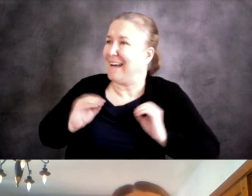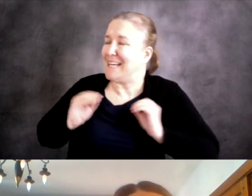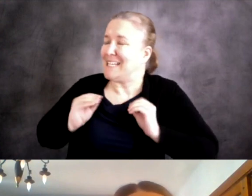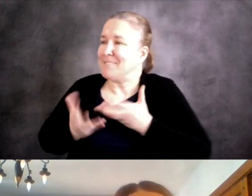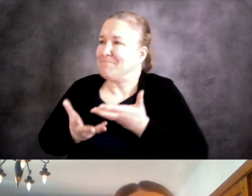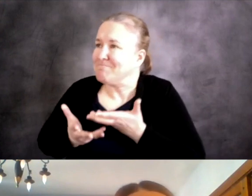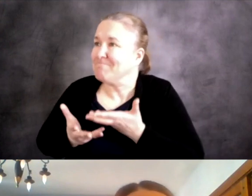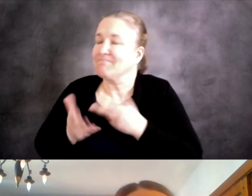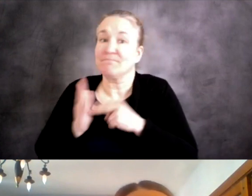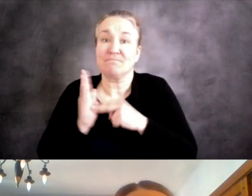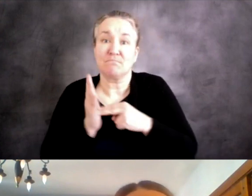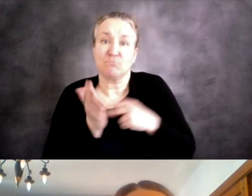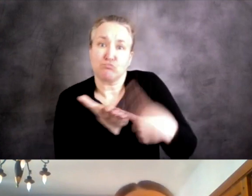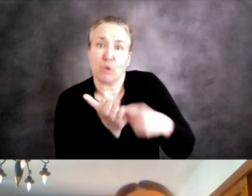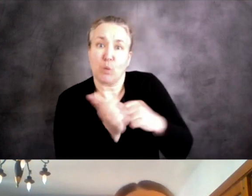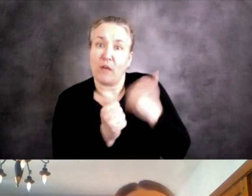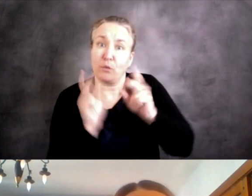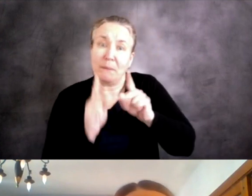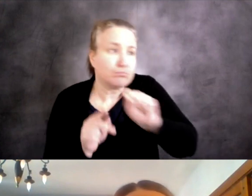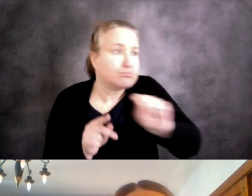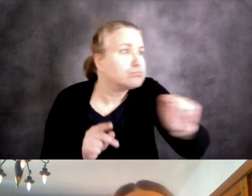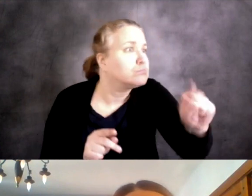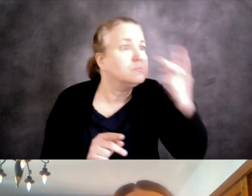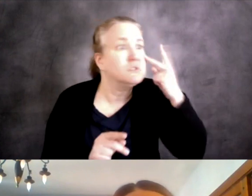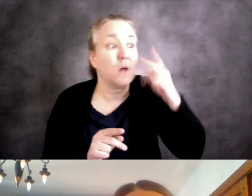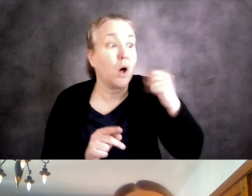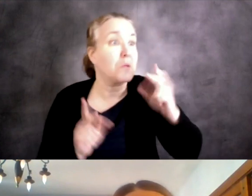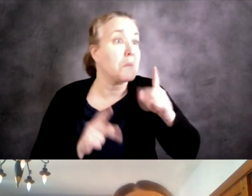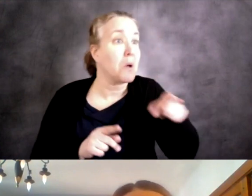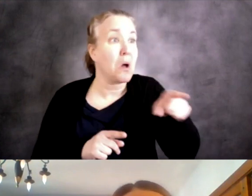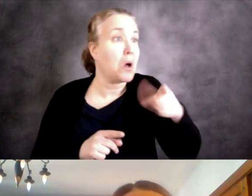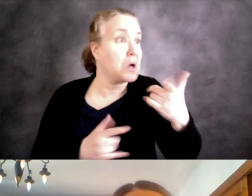about it with others and see if anybody else. You know, you just... you never know when you're gonna